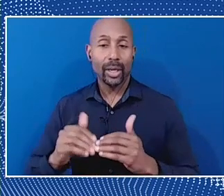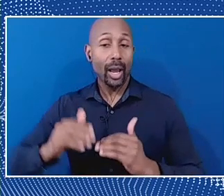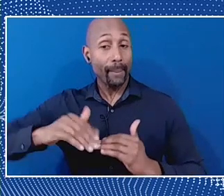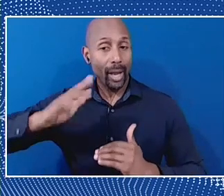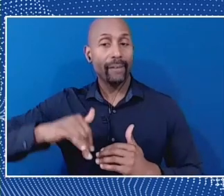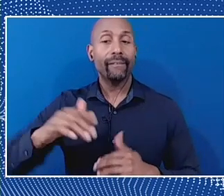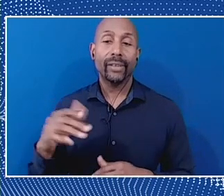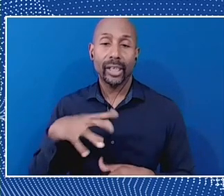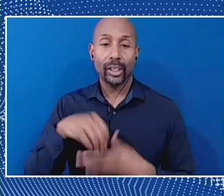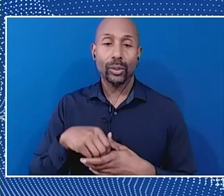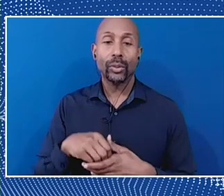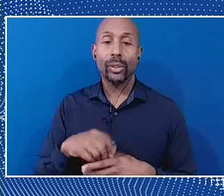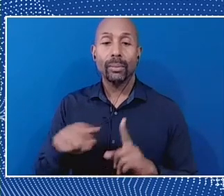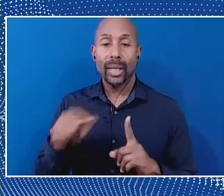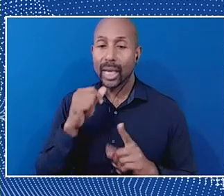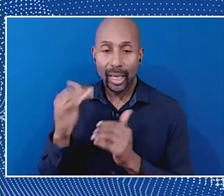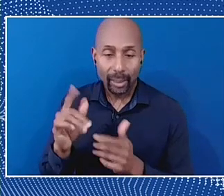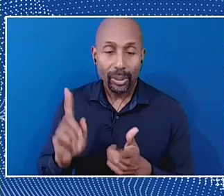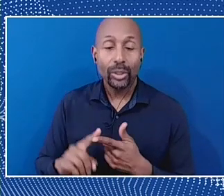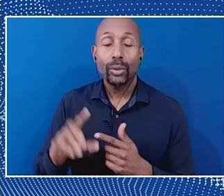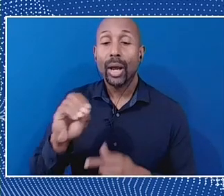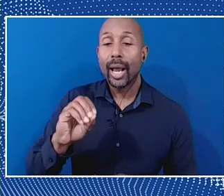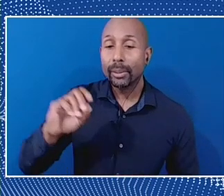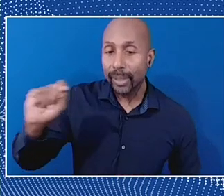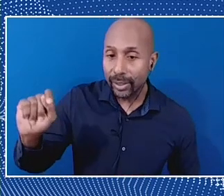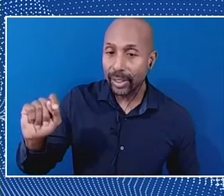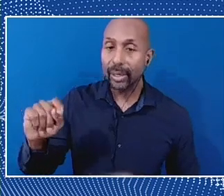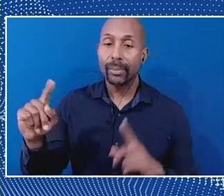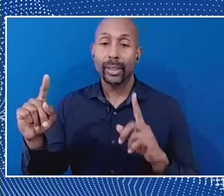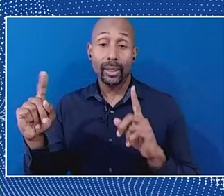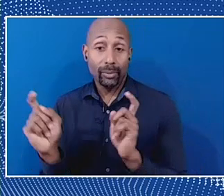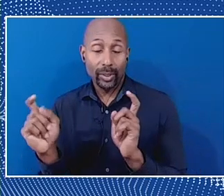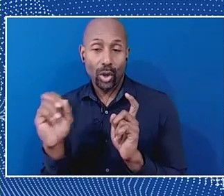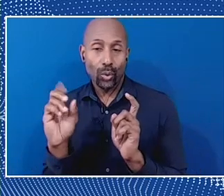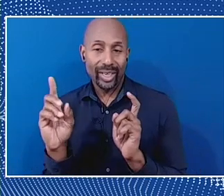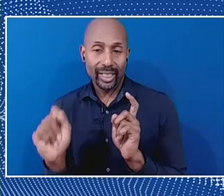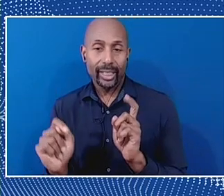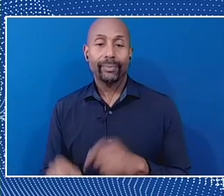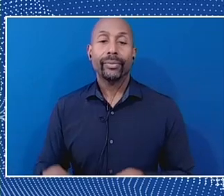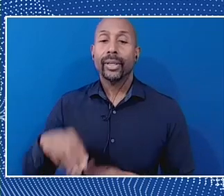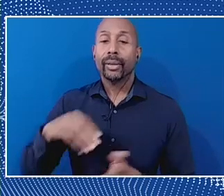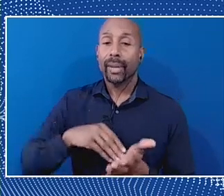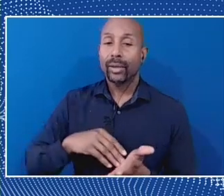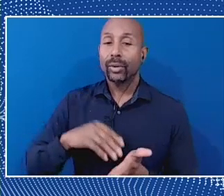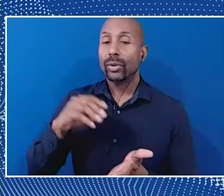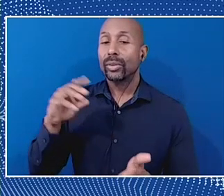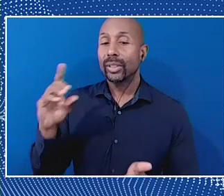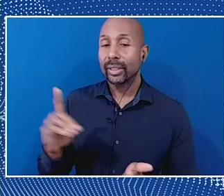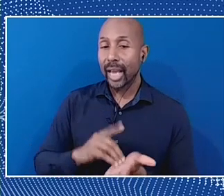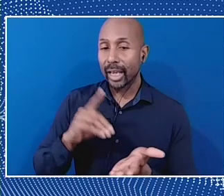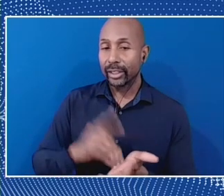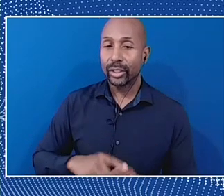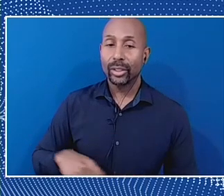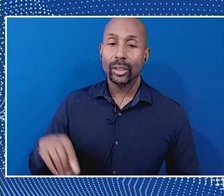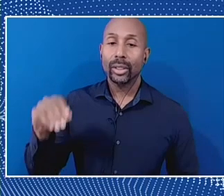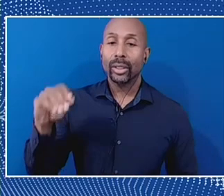parentheses DO, pharmacist, in parentheses, Pharm D, dentists, in parentheses DMD, Doctor of Physical